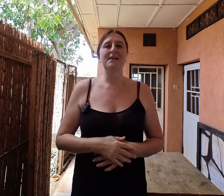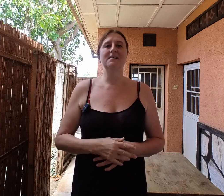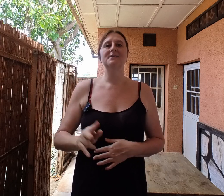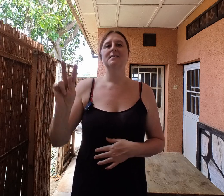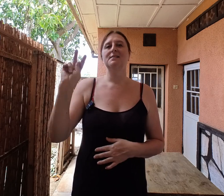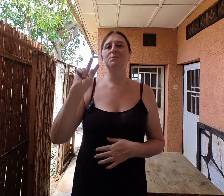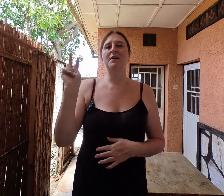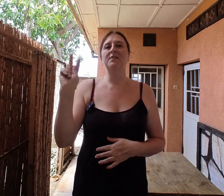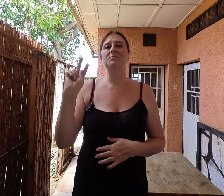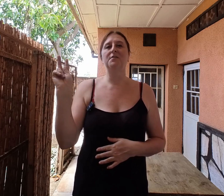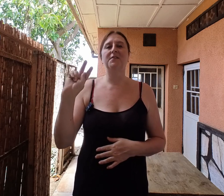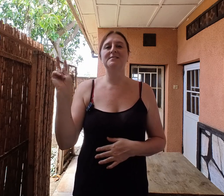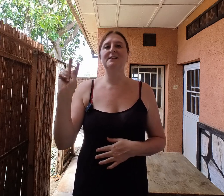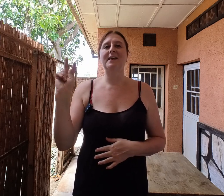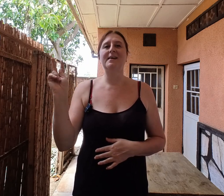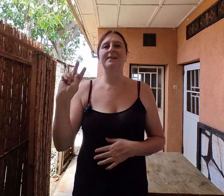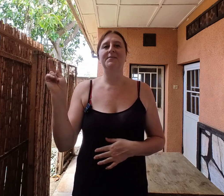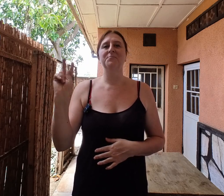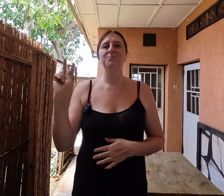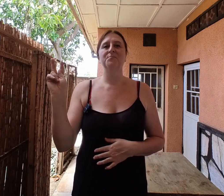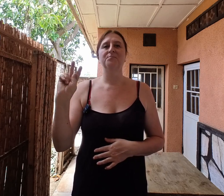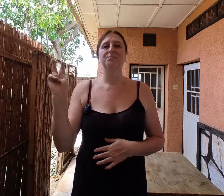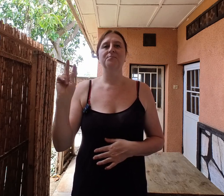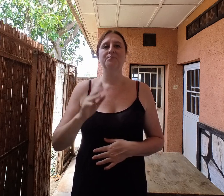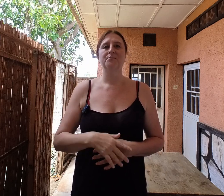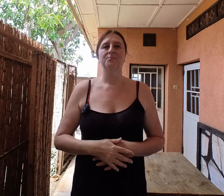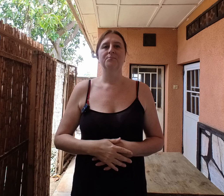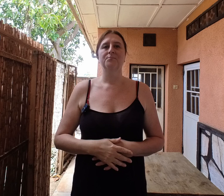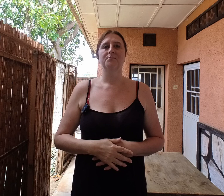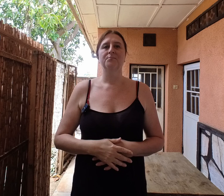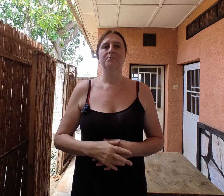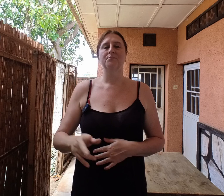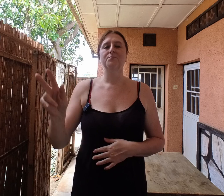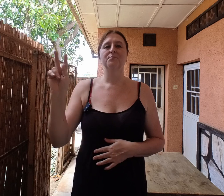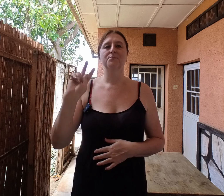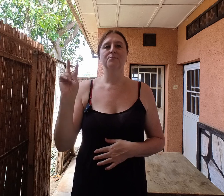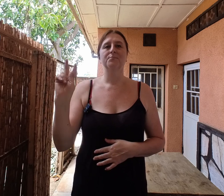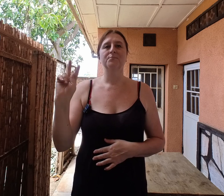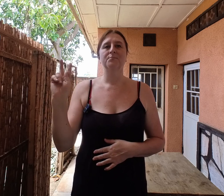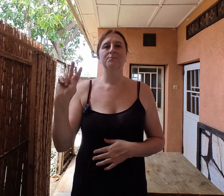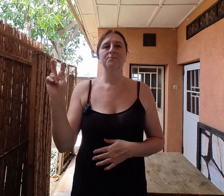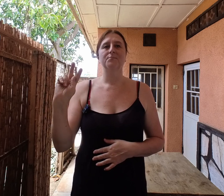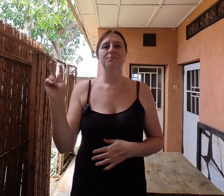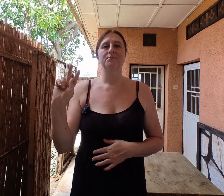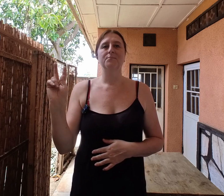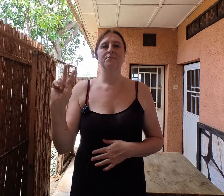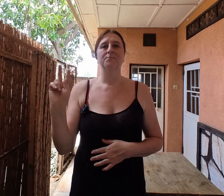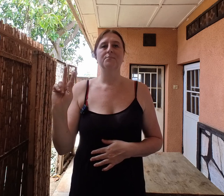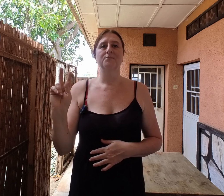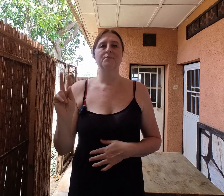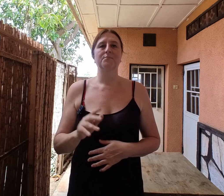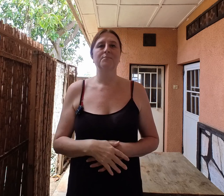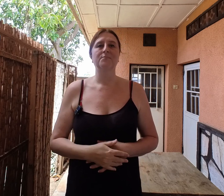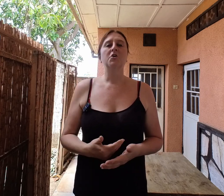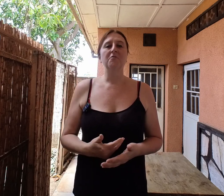Kenya is waving to our friends in Kenya.